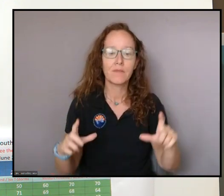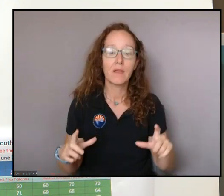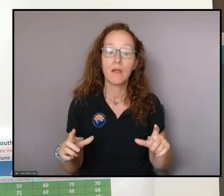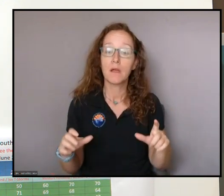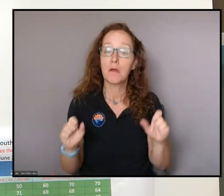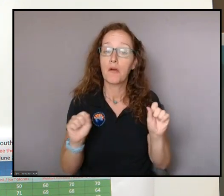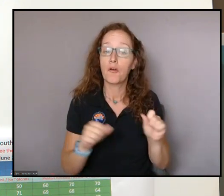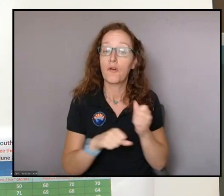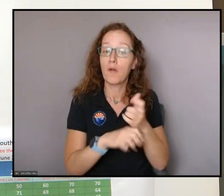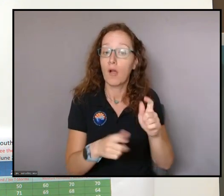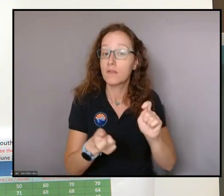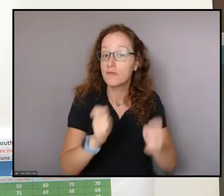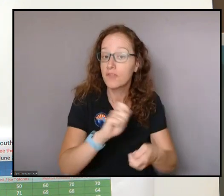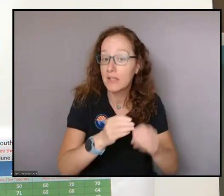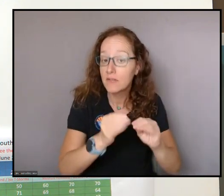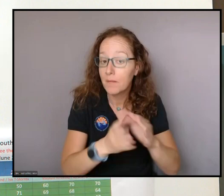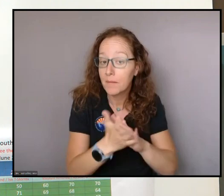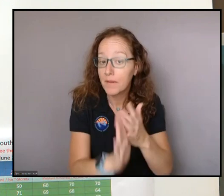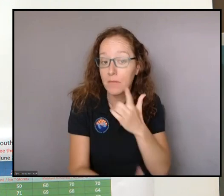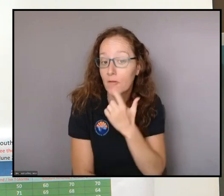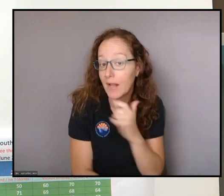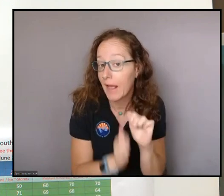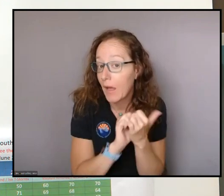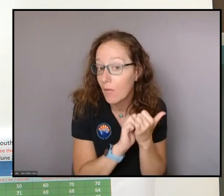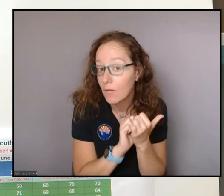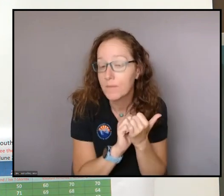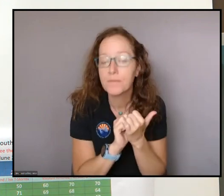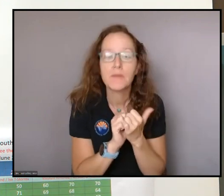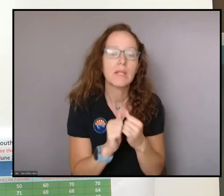to red is: let's say our relative humidity minimums are